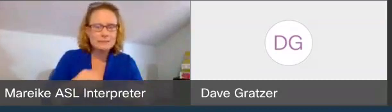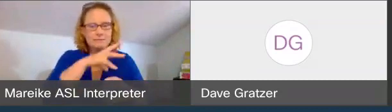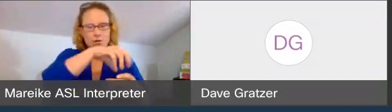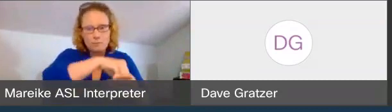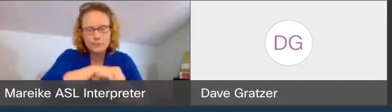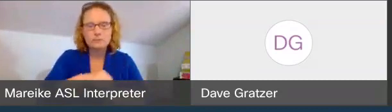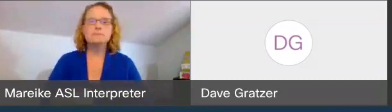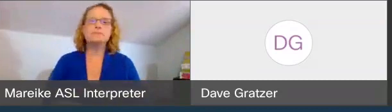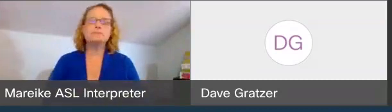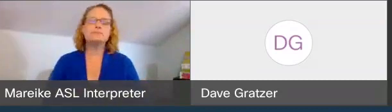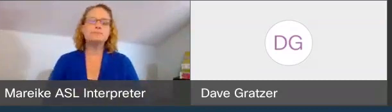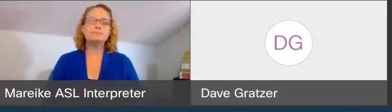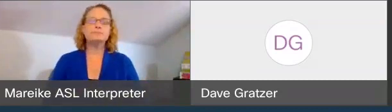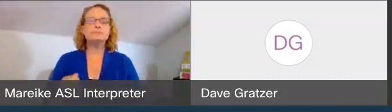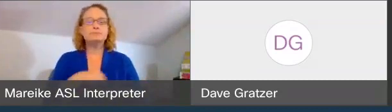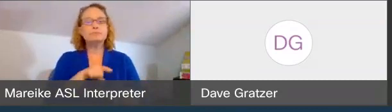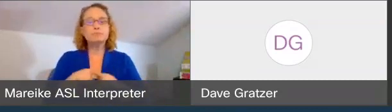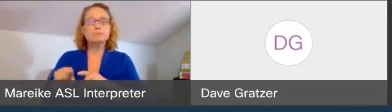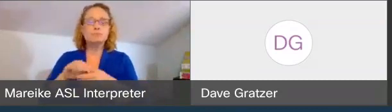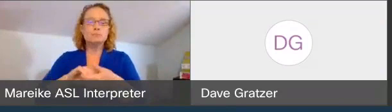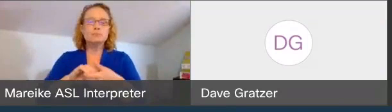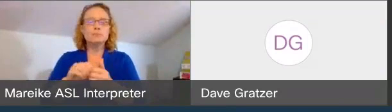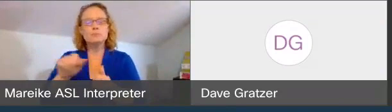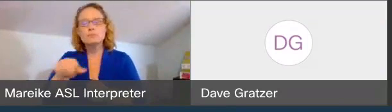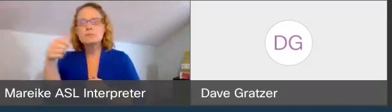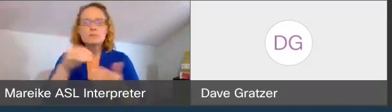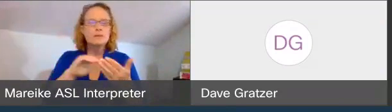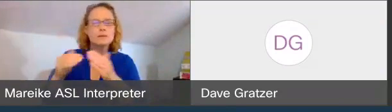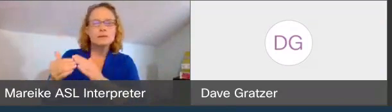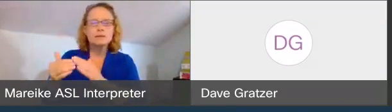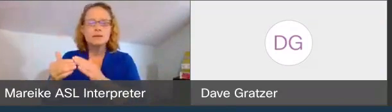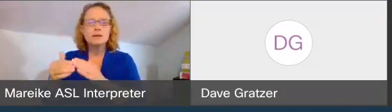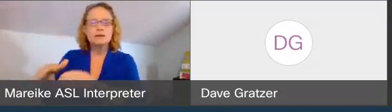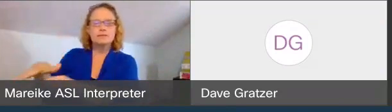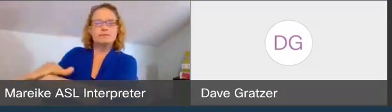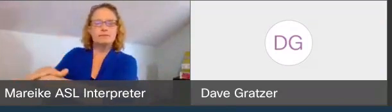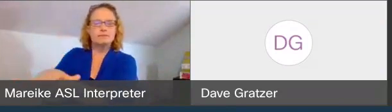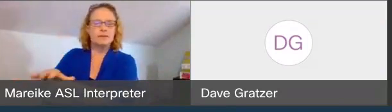We also have partnerships with other city field-based behavioral health crisis